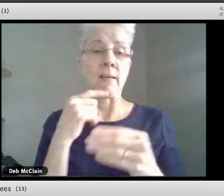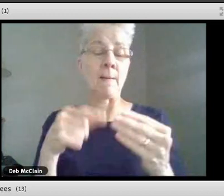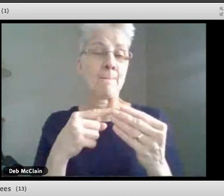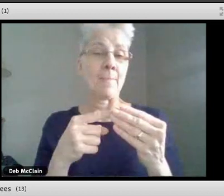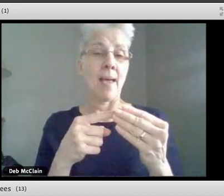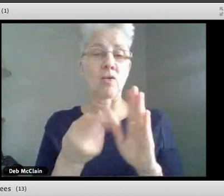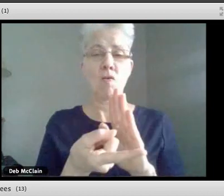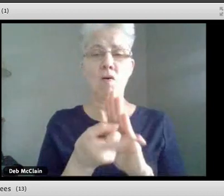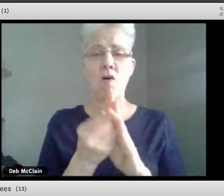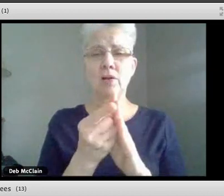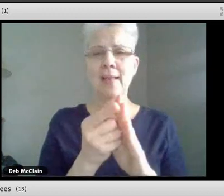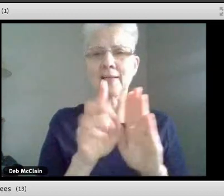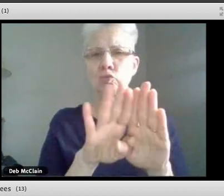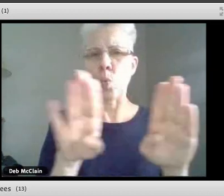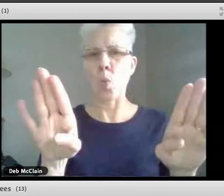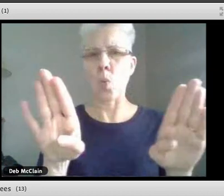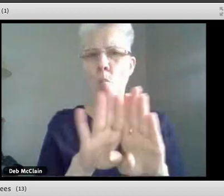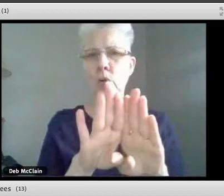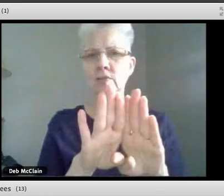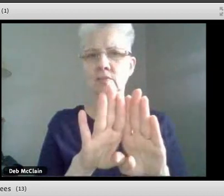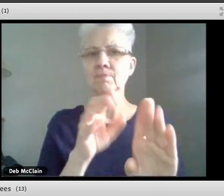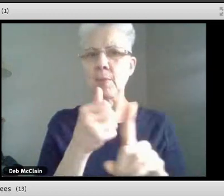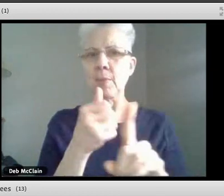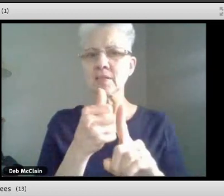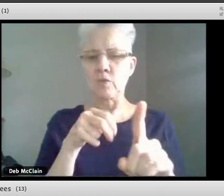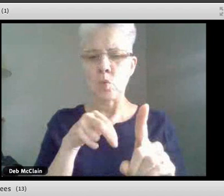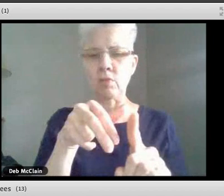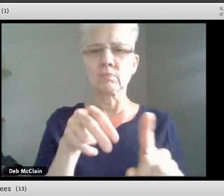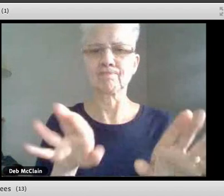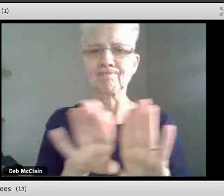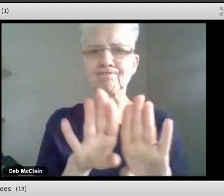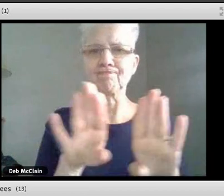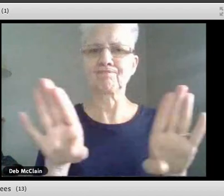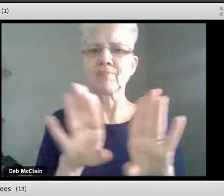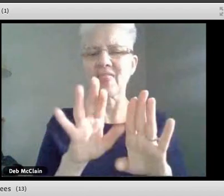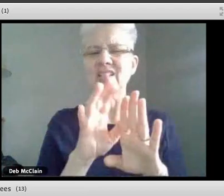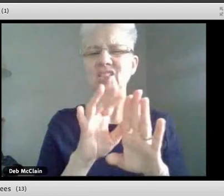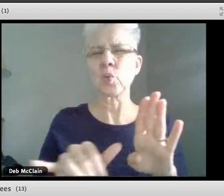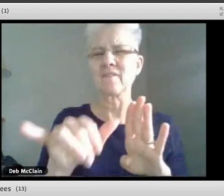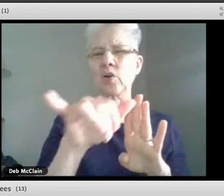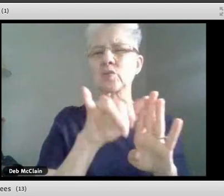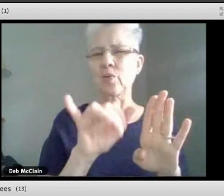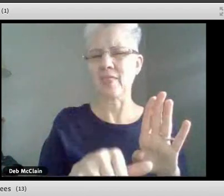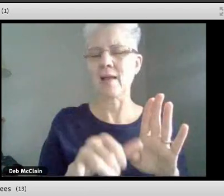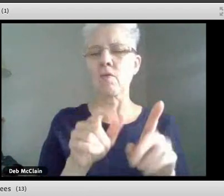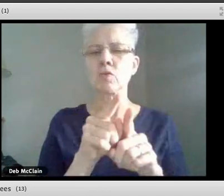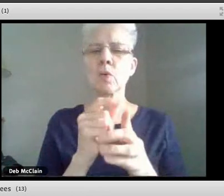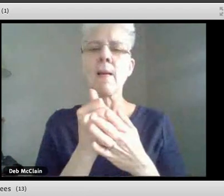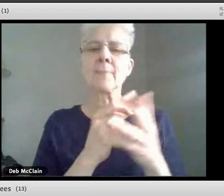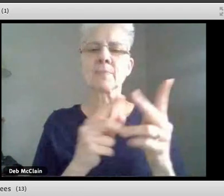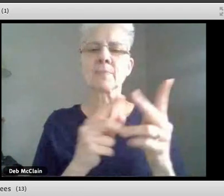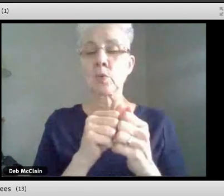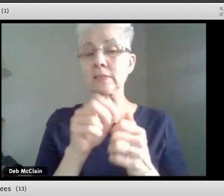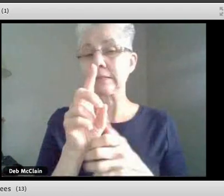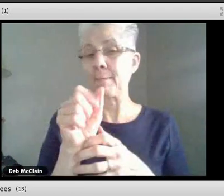that open when you get close, that benefits everybody. That's universal design. It also helps people with disabilities, but it also helps if you have a stroller